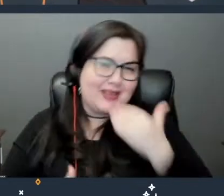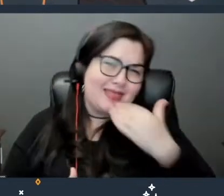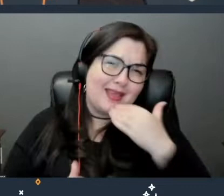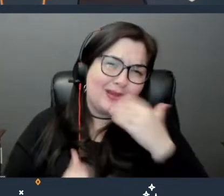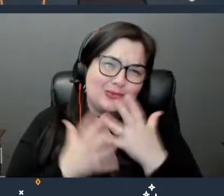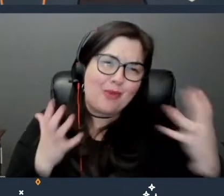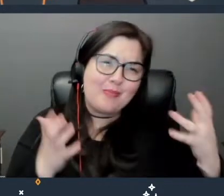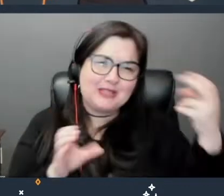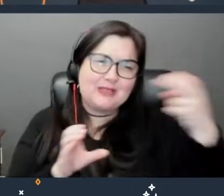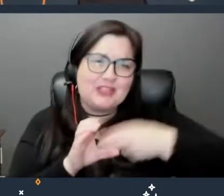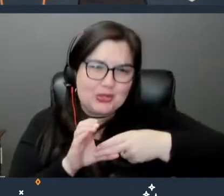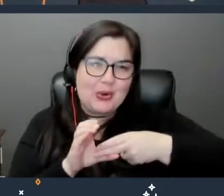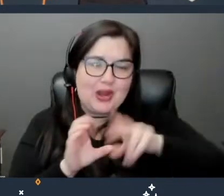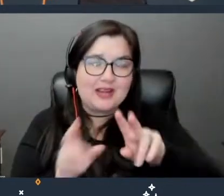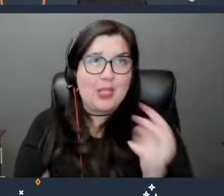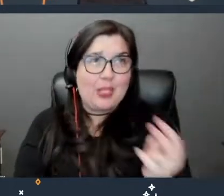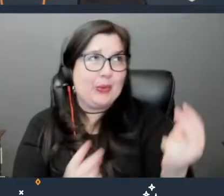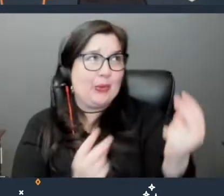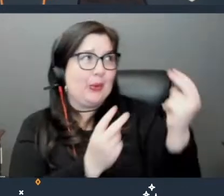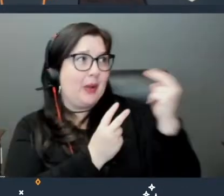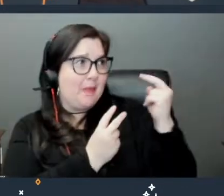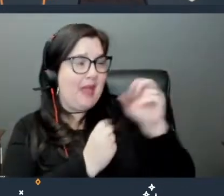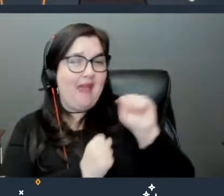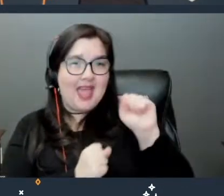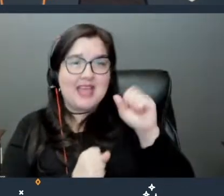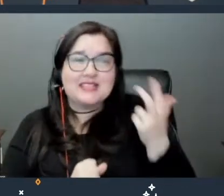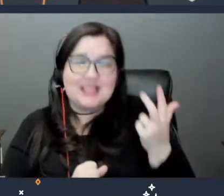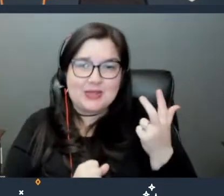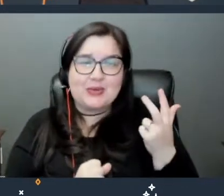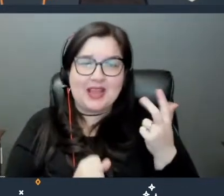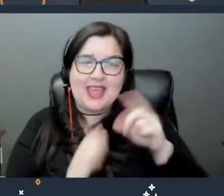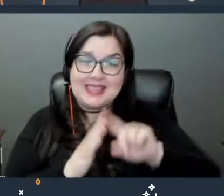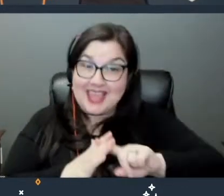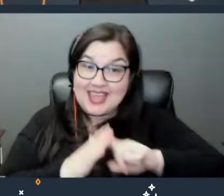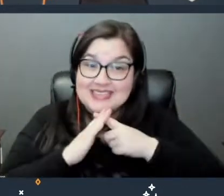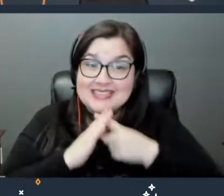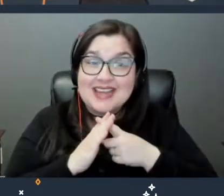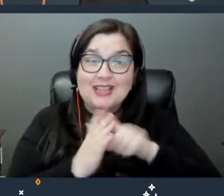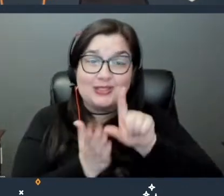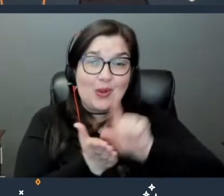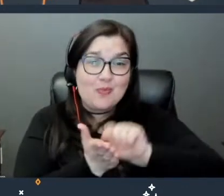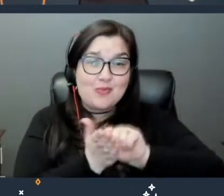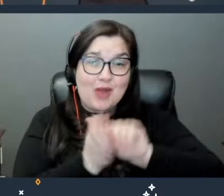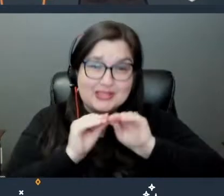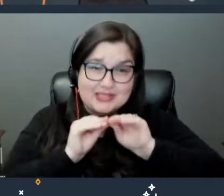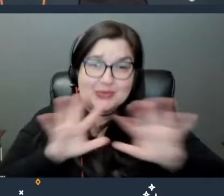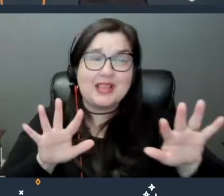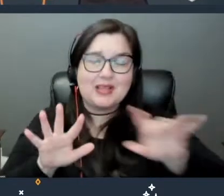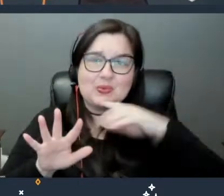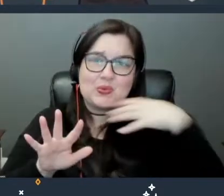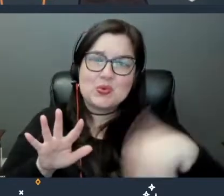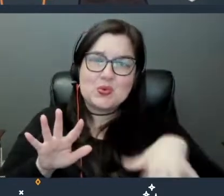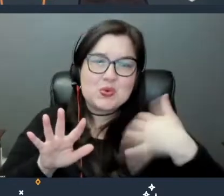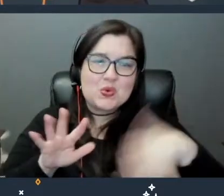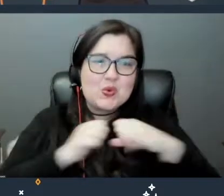I looked back at Amazon S3's initial press release and it's really interesting to see that the foundational building blocks that we initially laid out